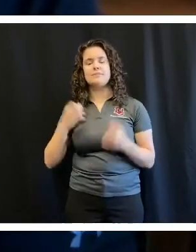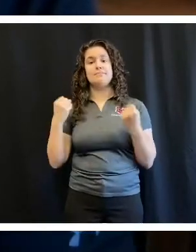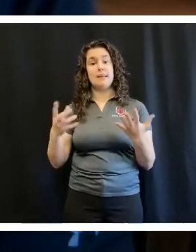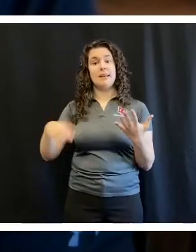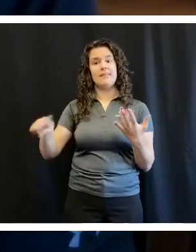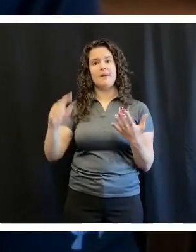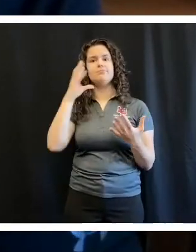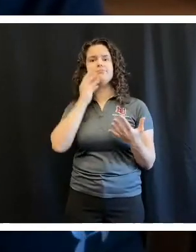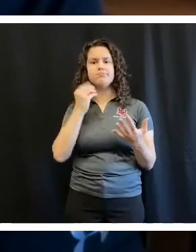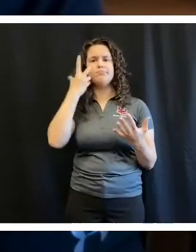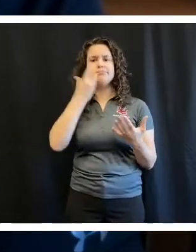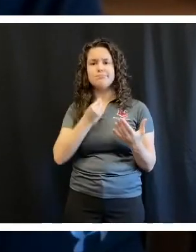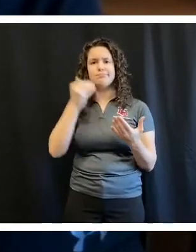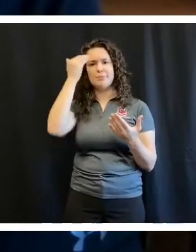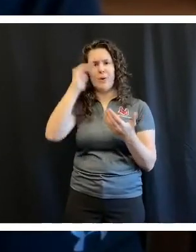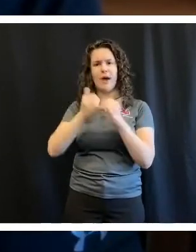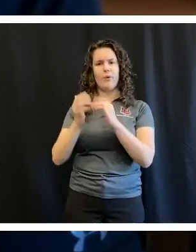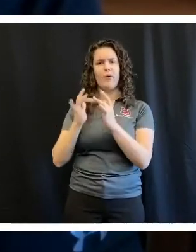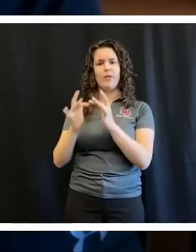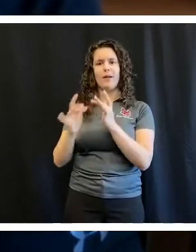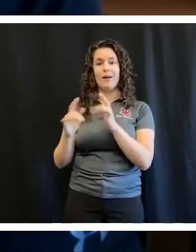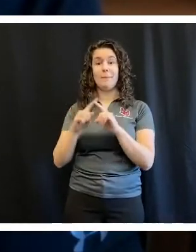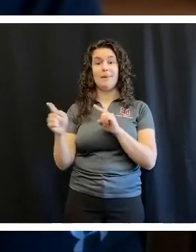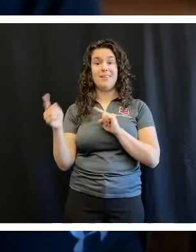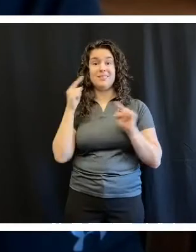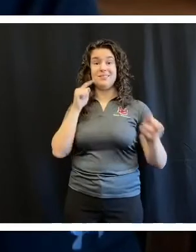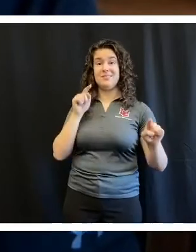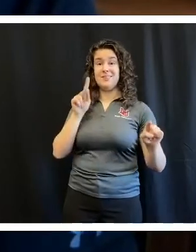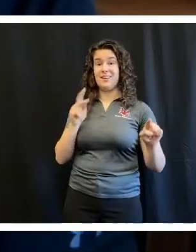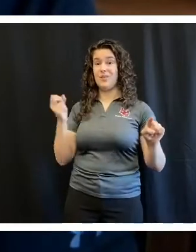That wasn't necessarily true for many of our K12 counterparts.